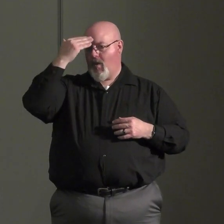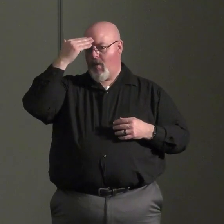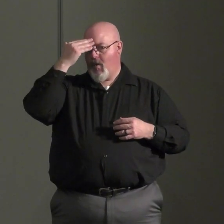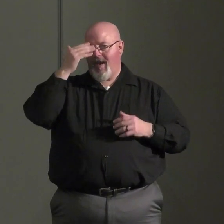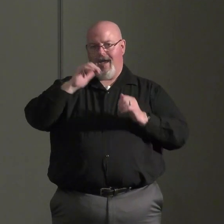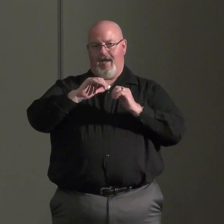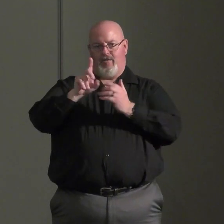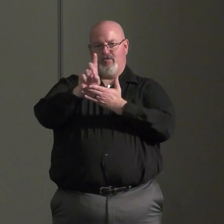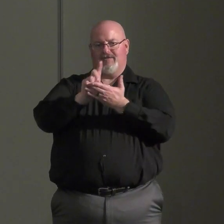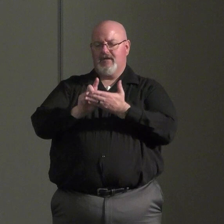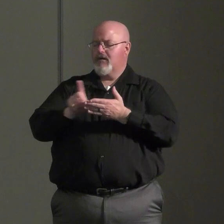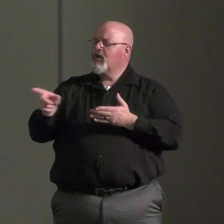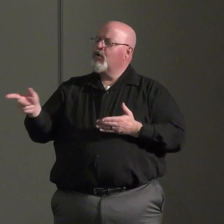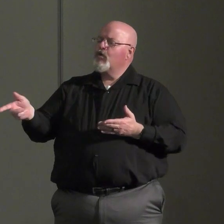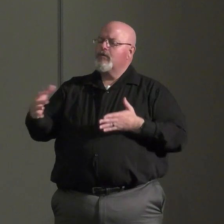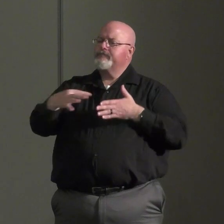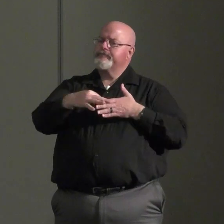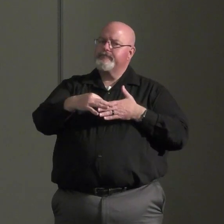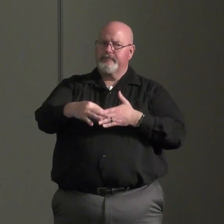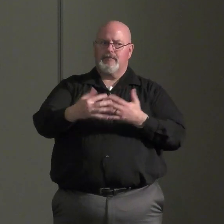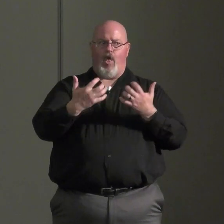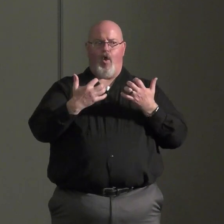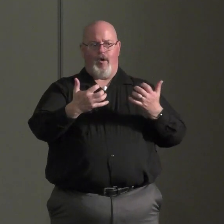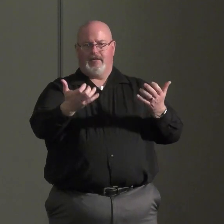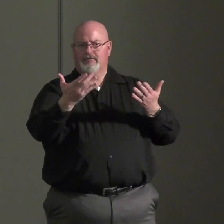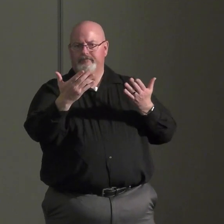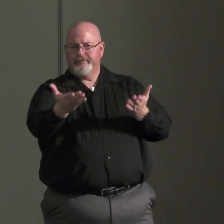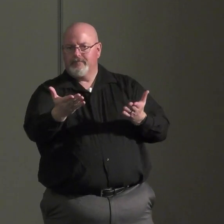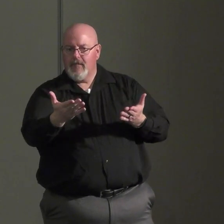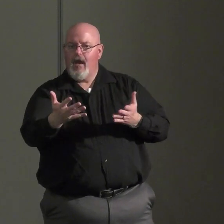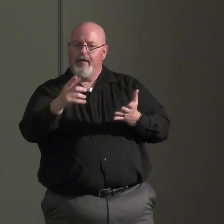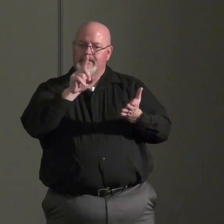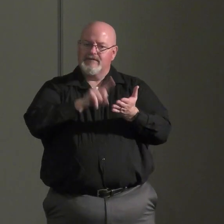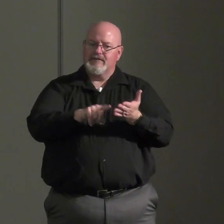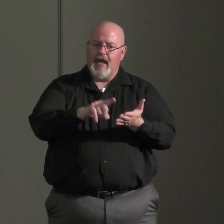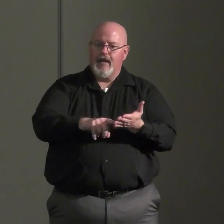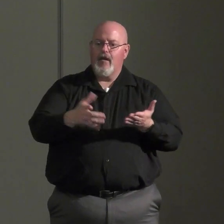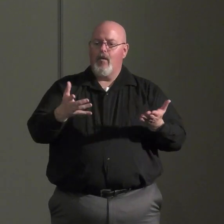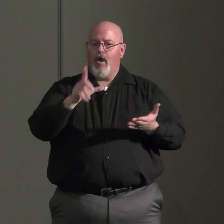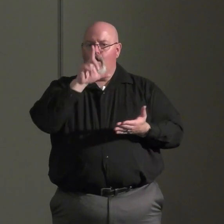designed walk the audience through a study what it looks like? How you